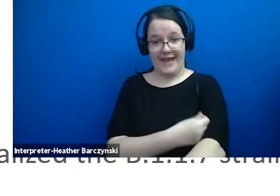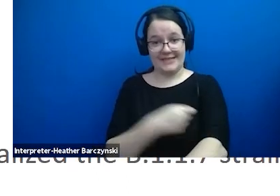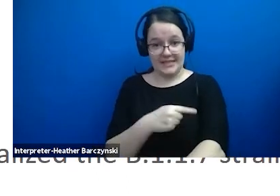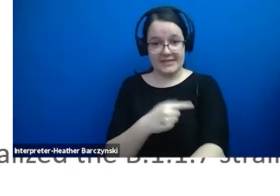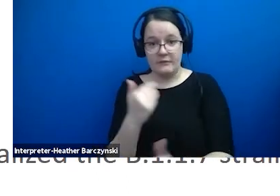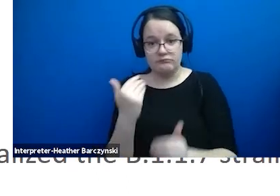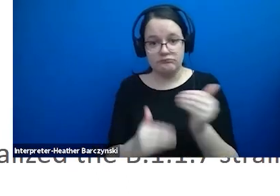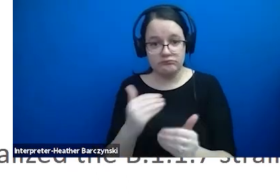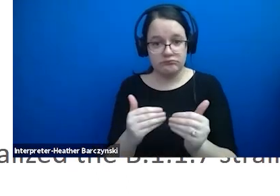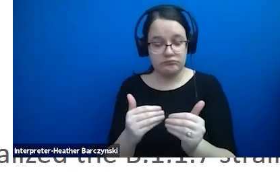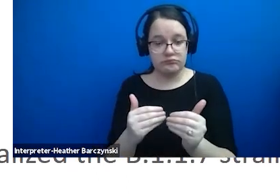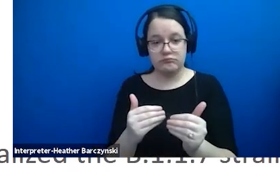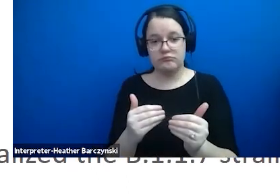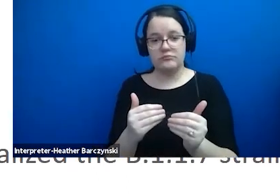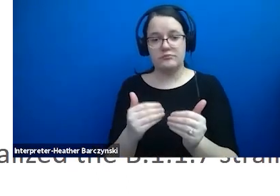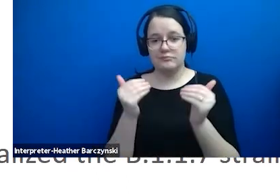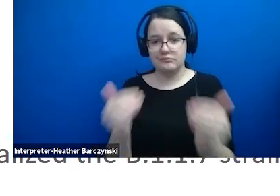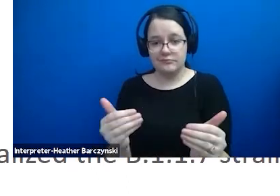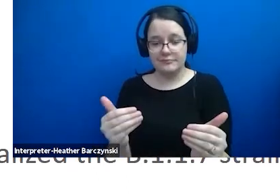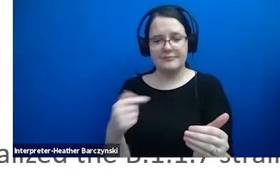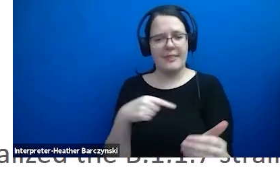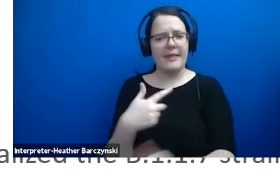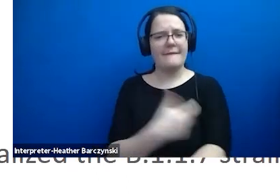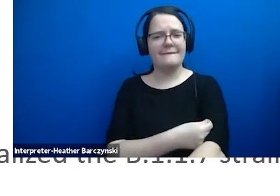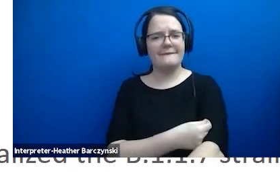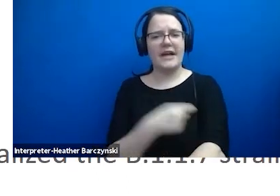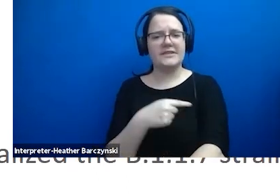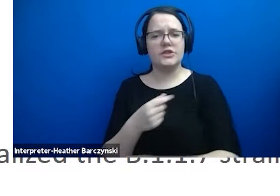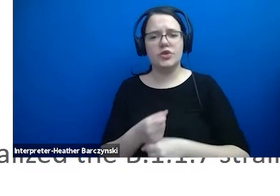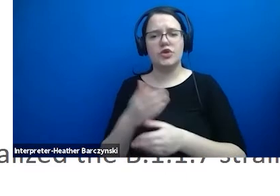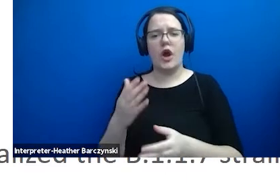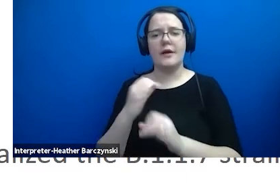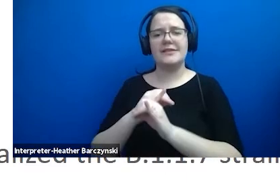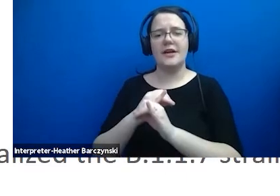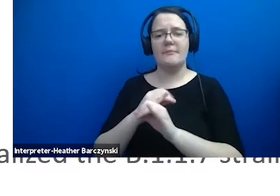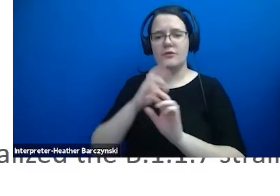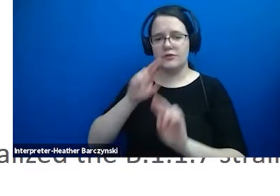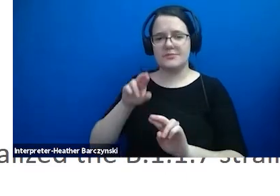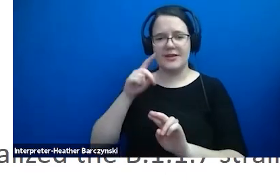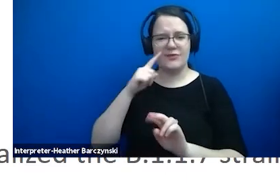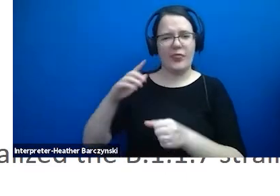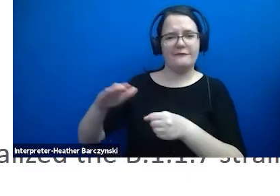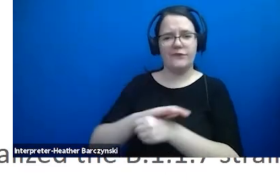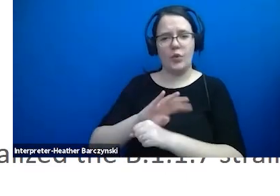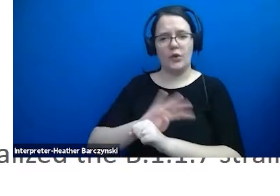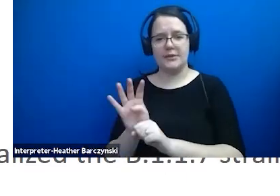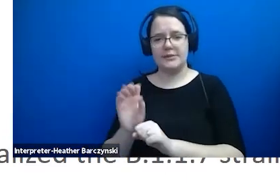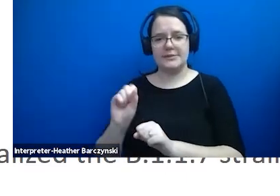uh they they induce an immune response to the entire spike protein and therefore you